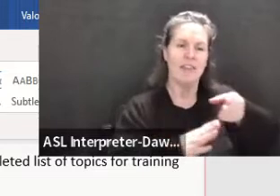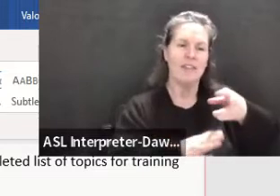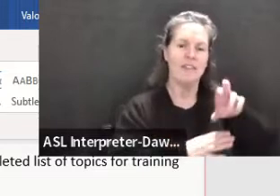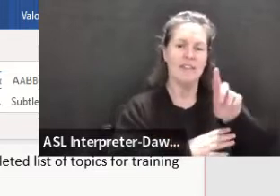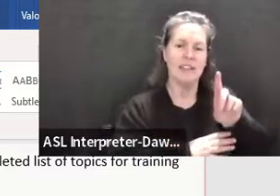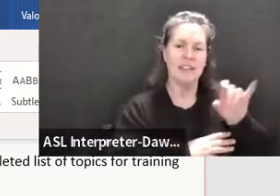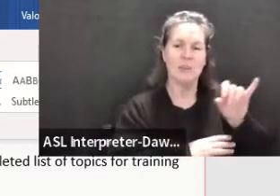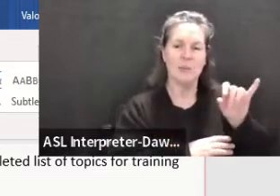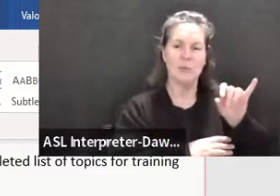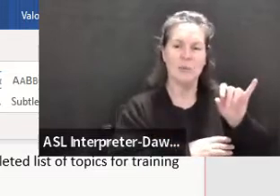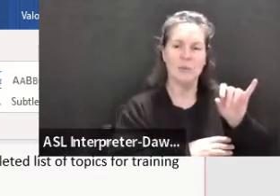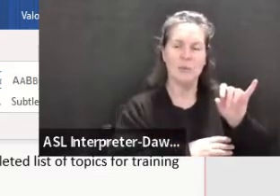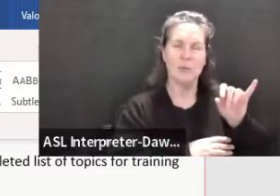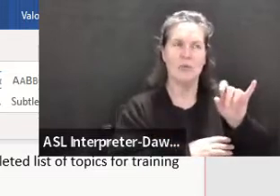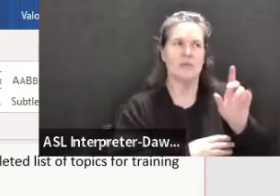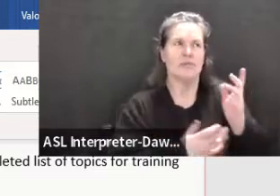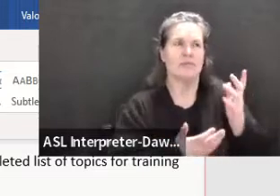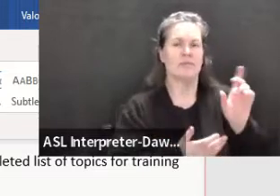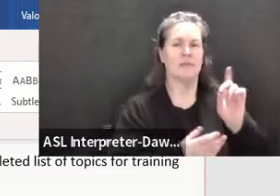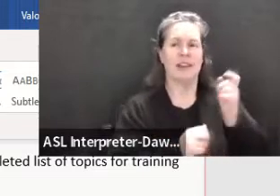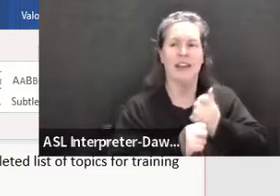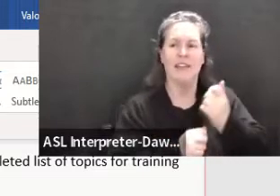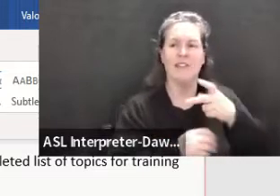where every patient is a vulnerable adult, really.